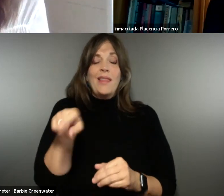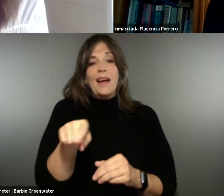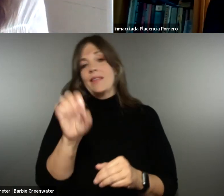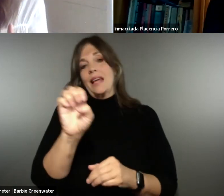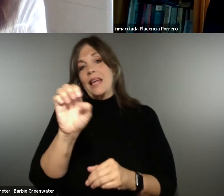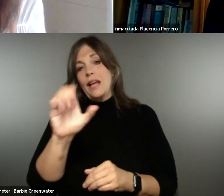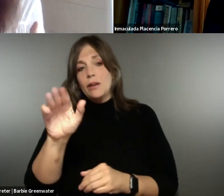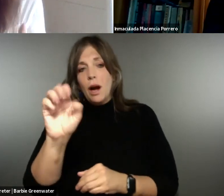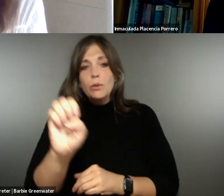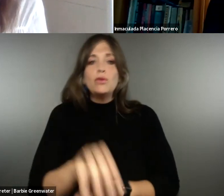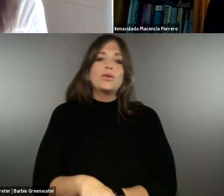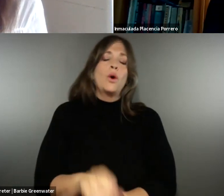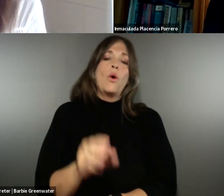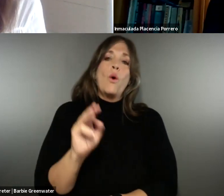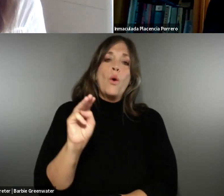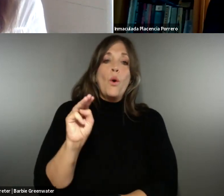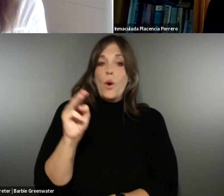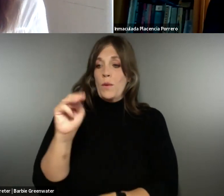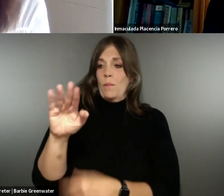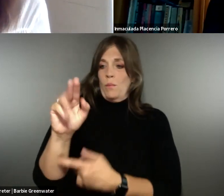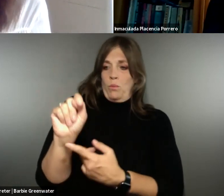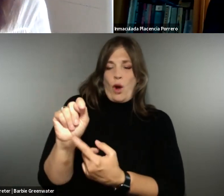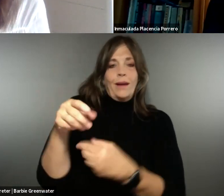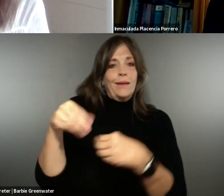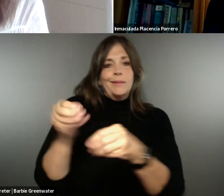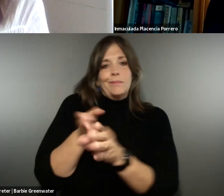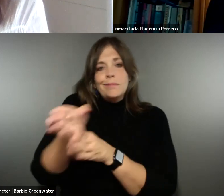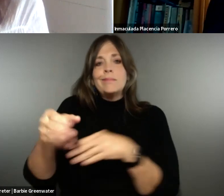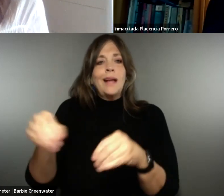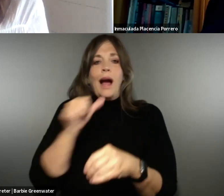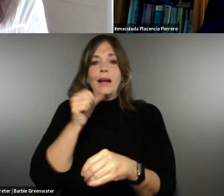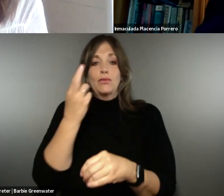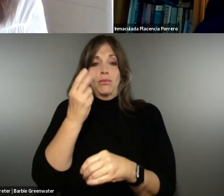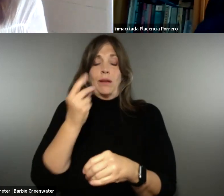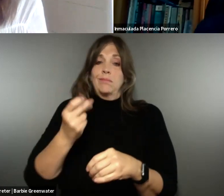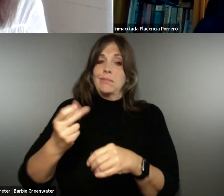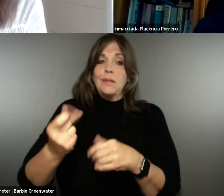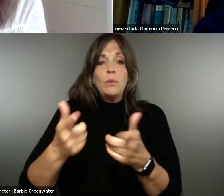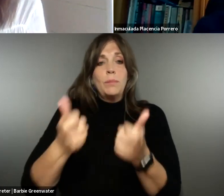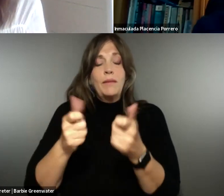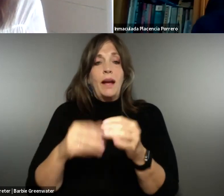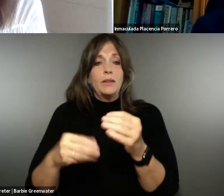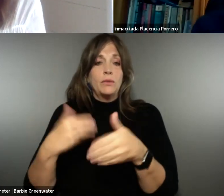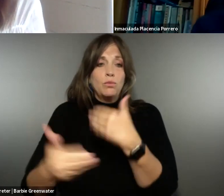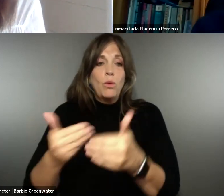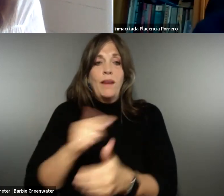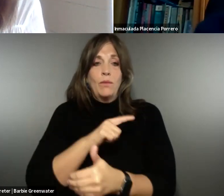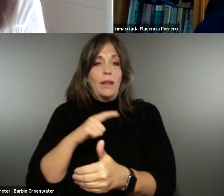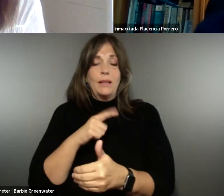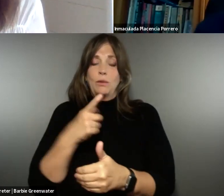didn't think the market or the E-commerce and other sectors that are covered by the legislation would be so fast moving because they are really